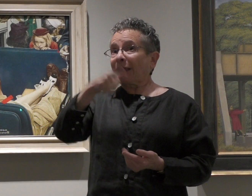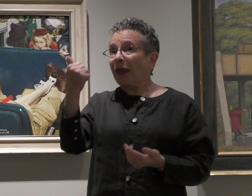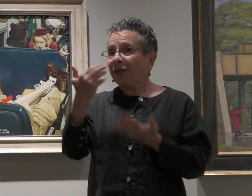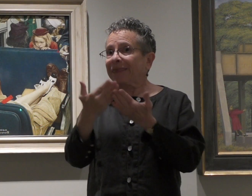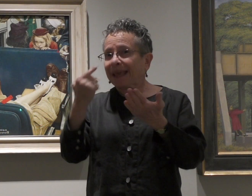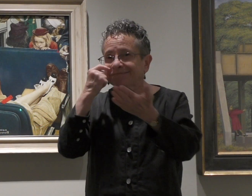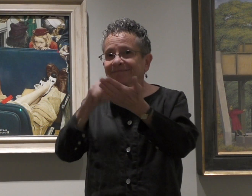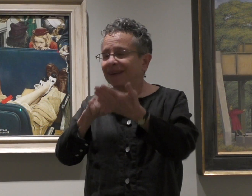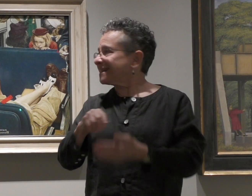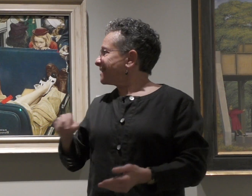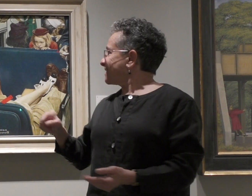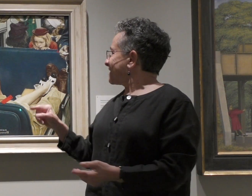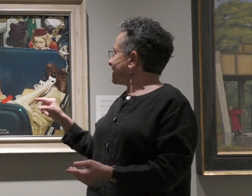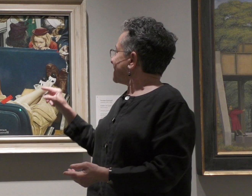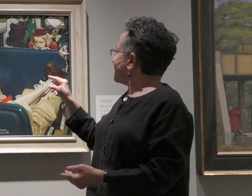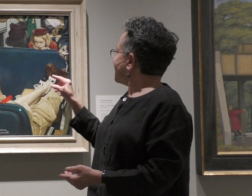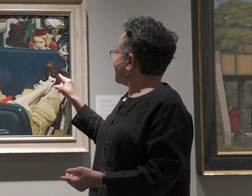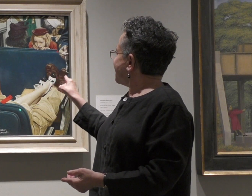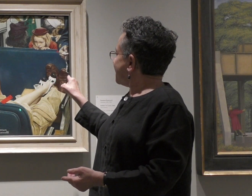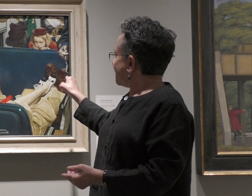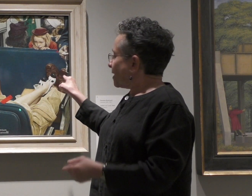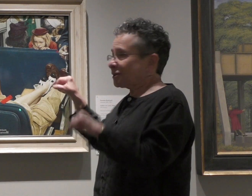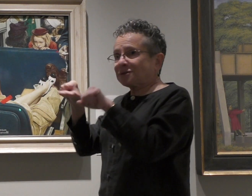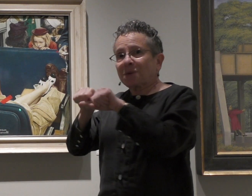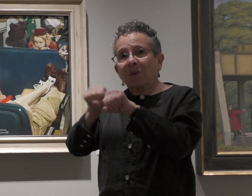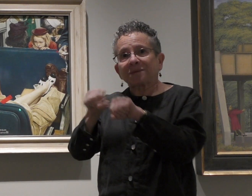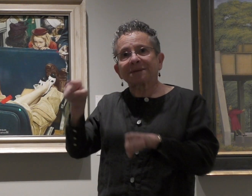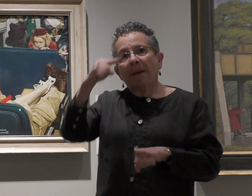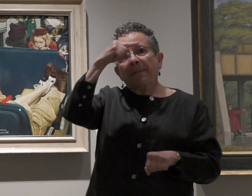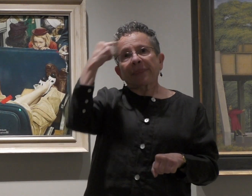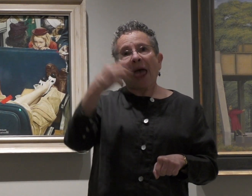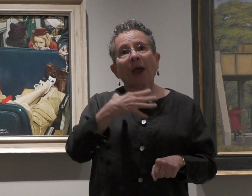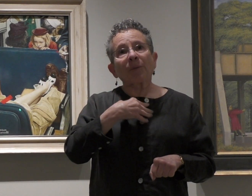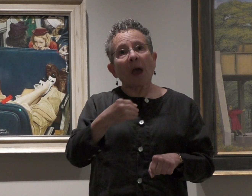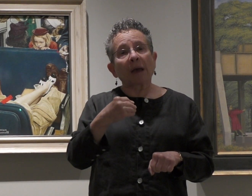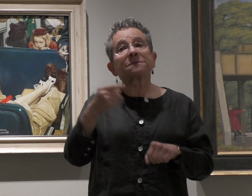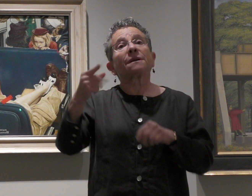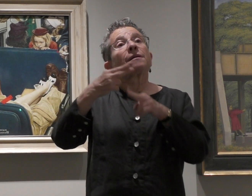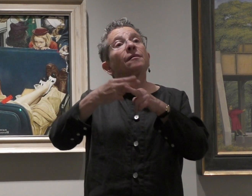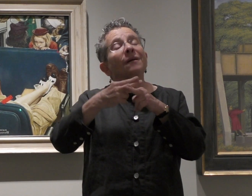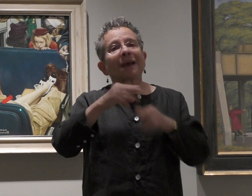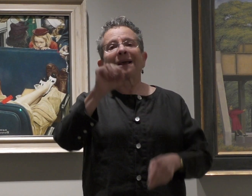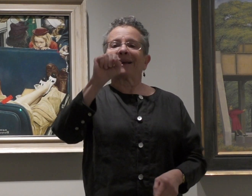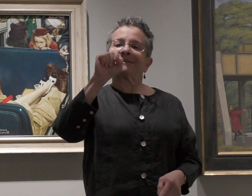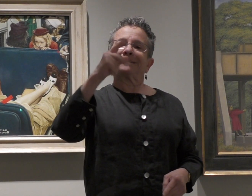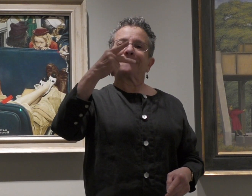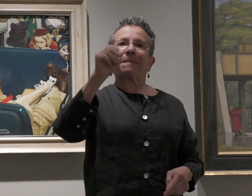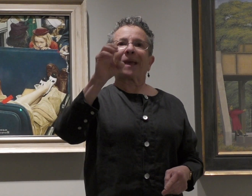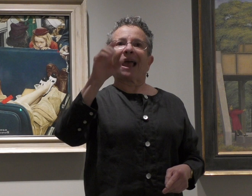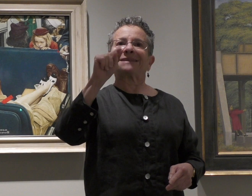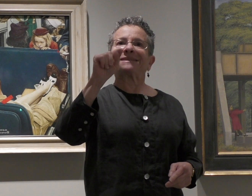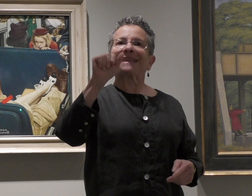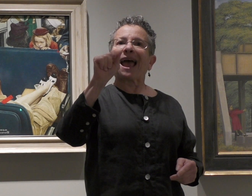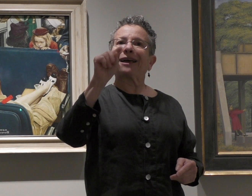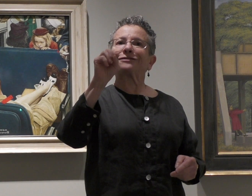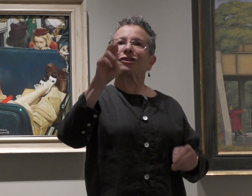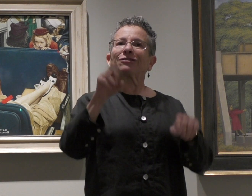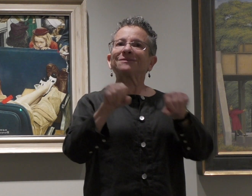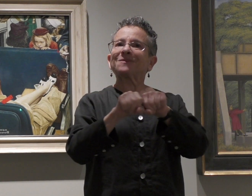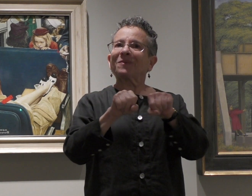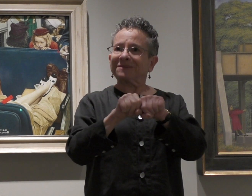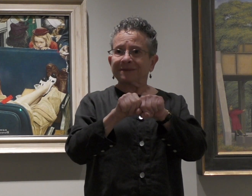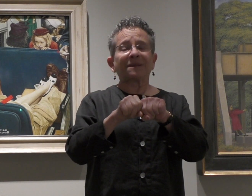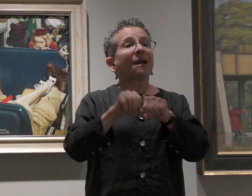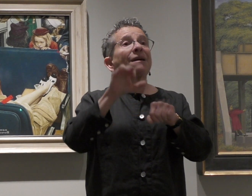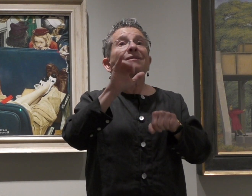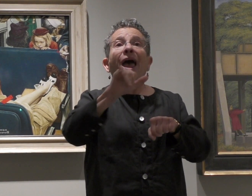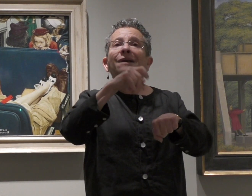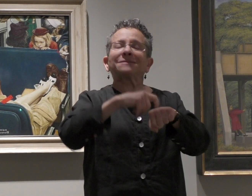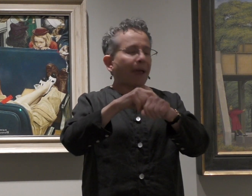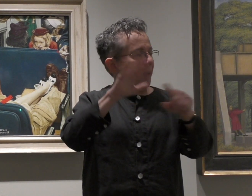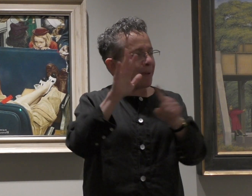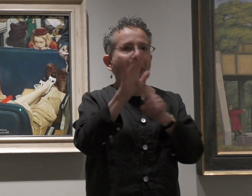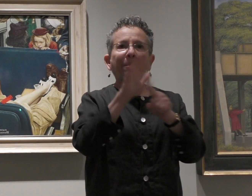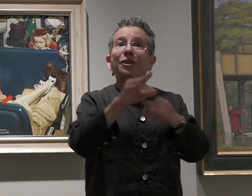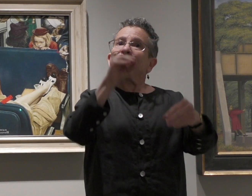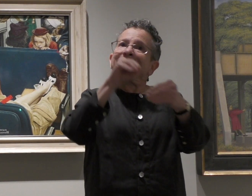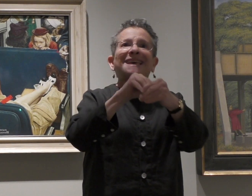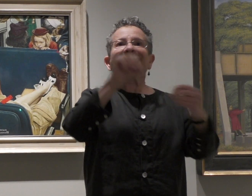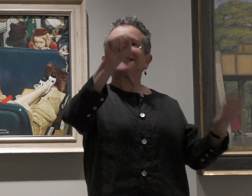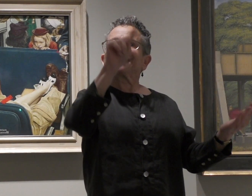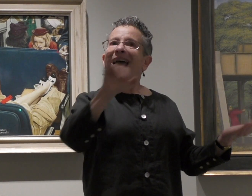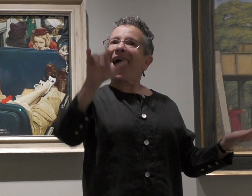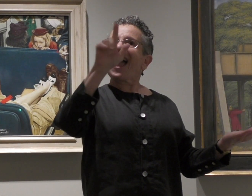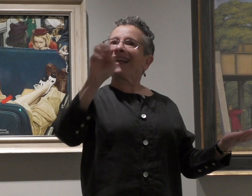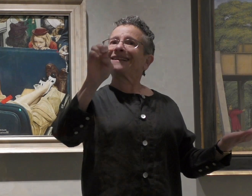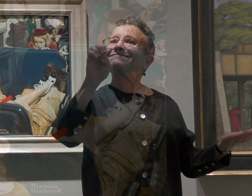Another thing we can focus on are the black and white shoes the woman is wearing. These spectator shoes were considered stylish at that time.